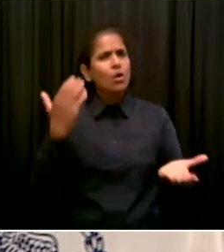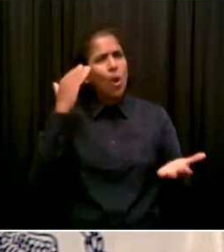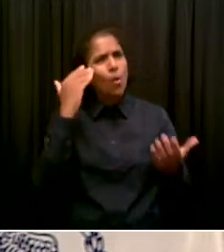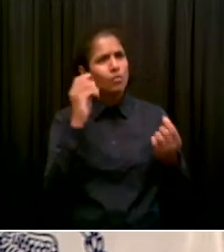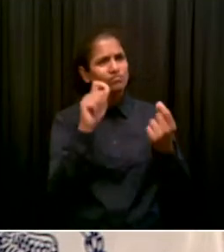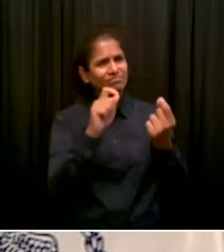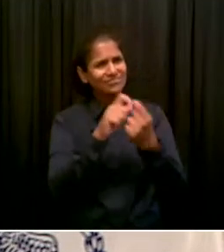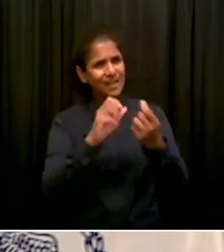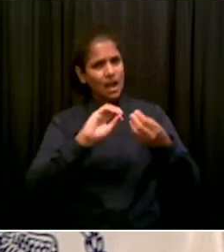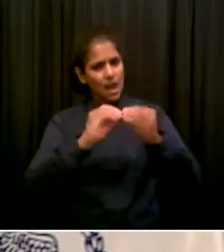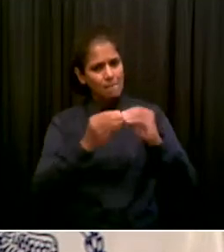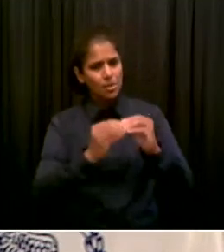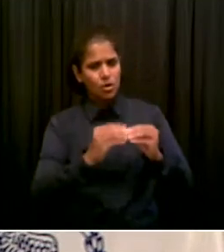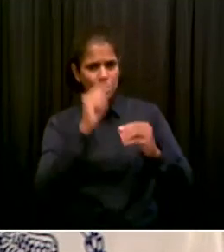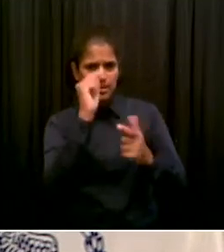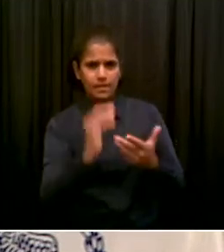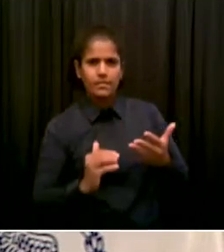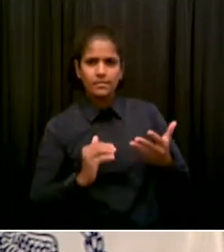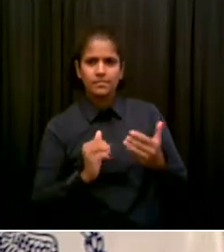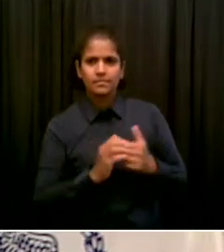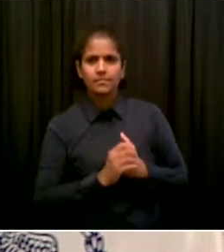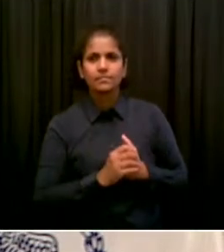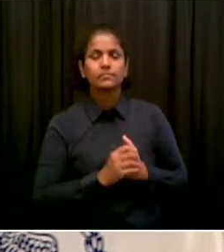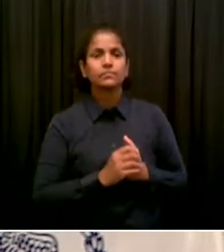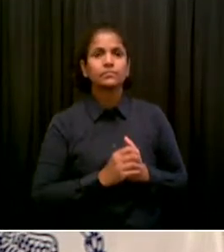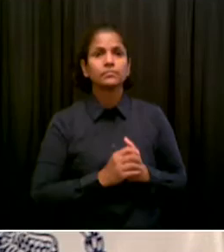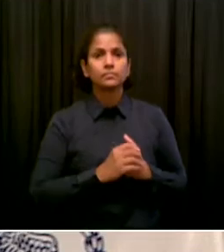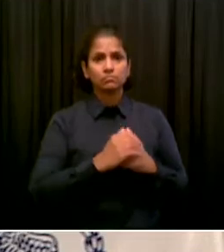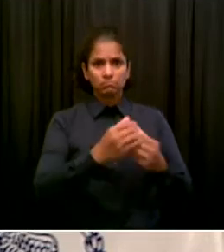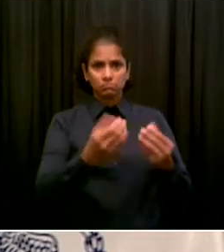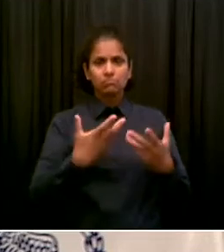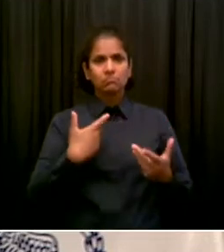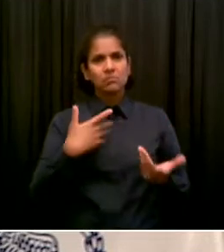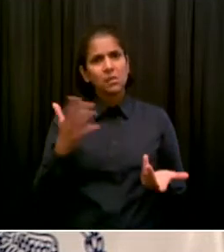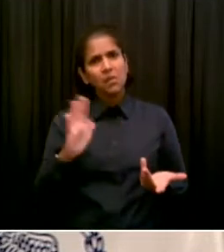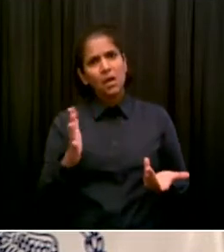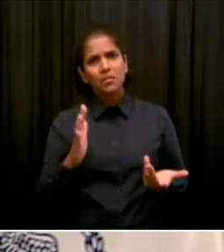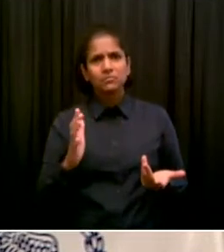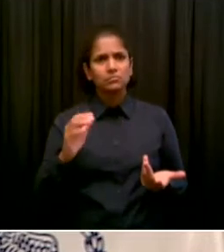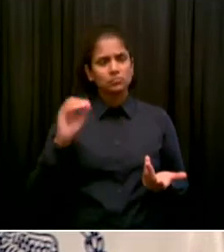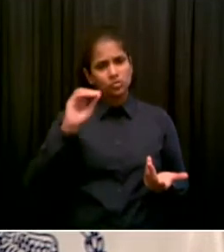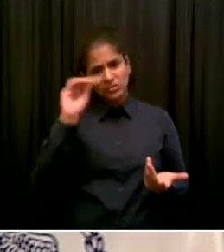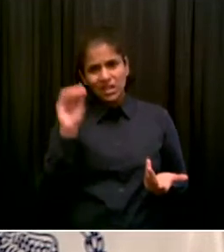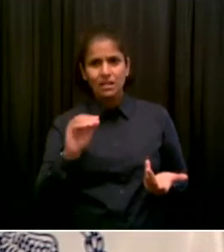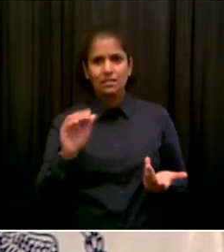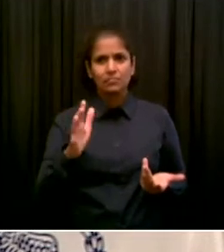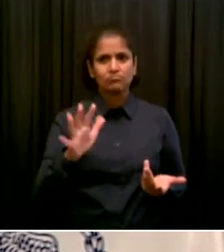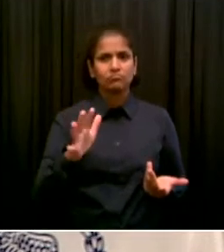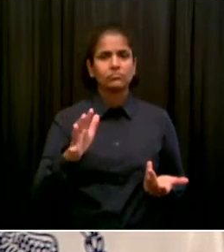CLASS. I %y÷AM ASKING IF WE CAN